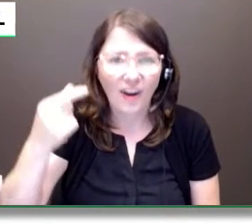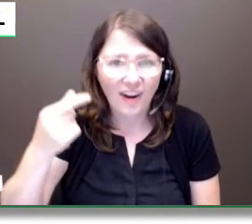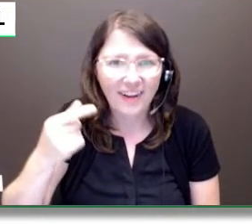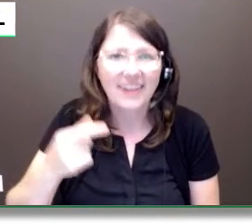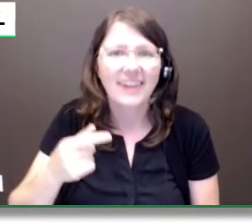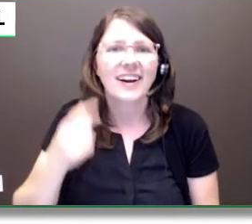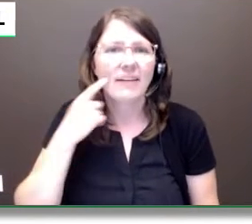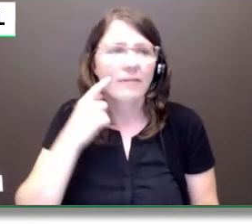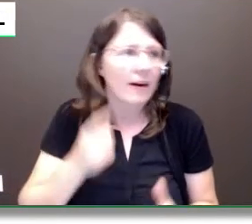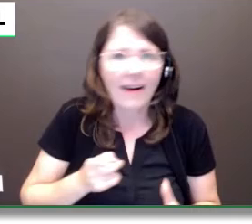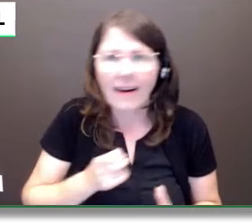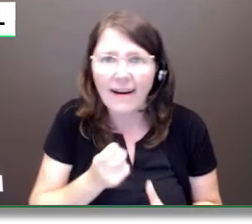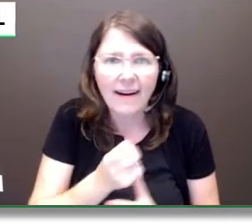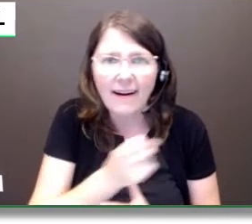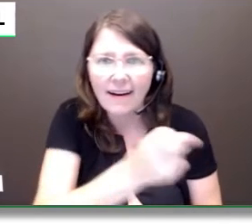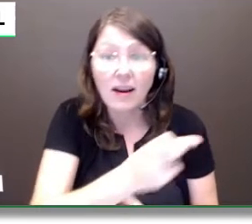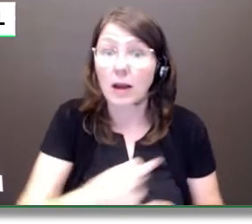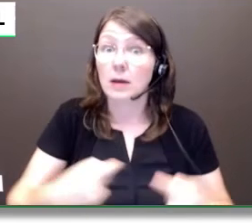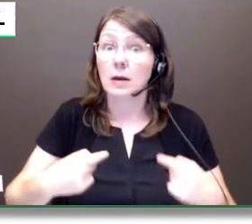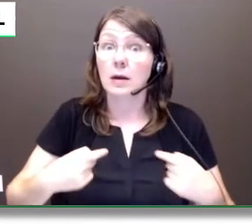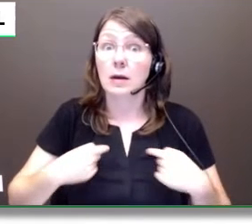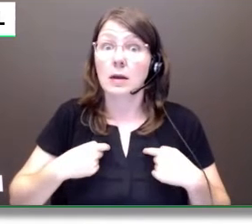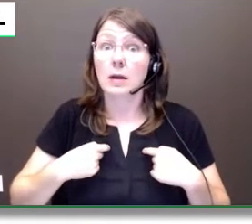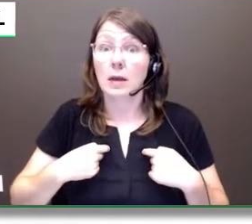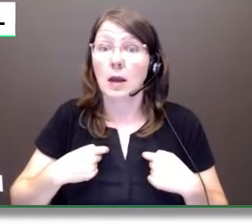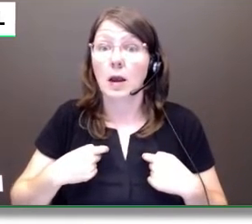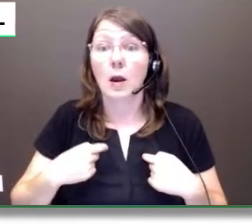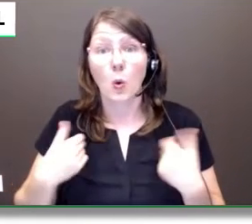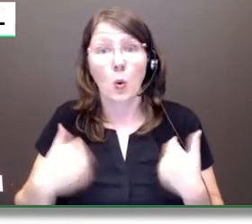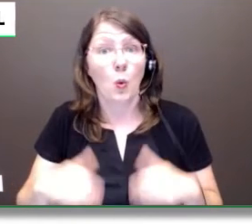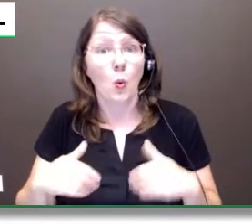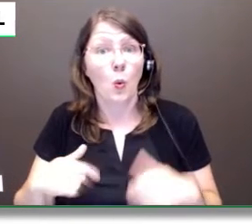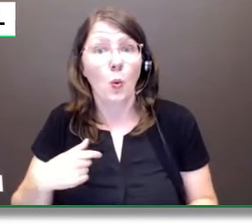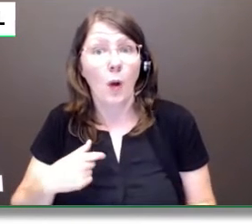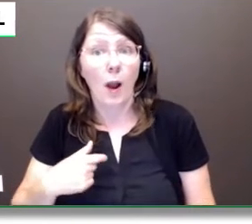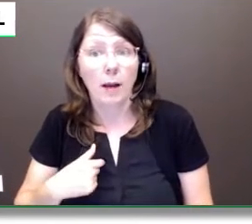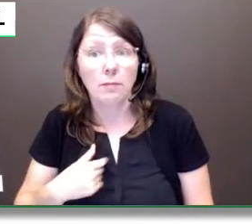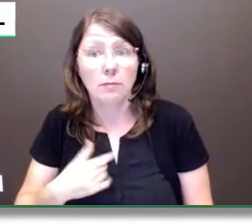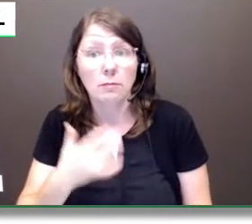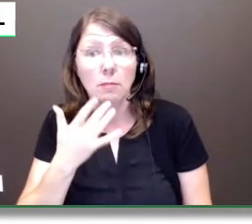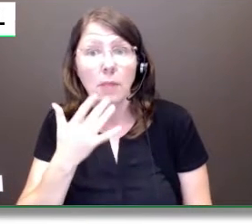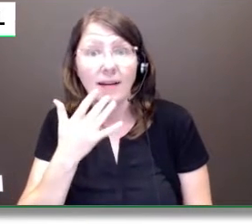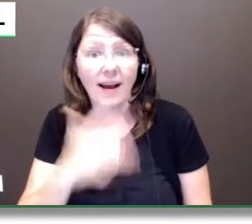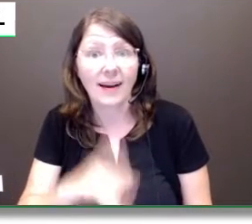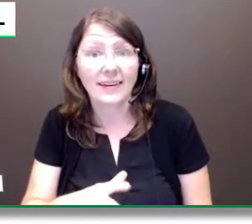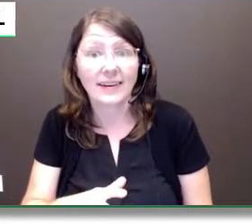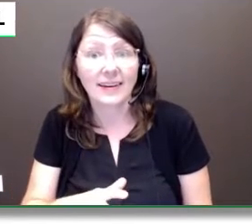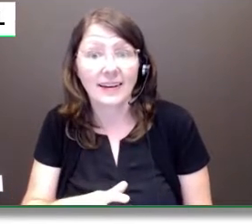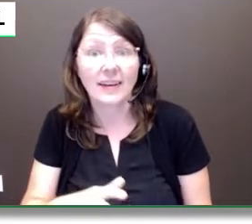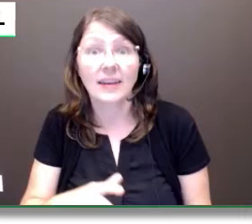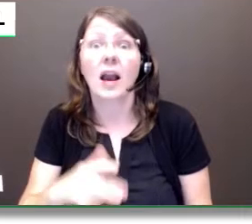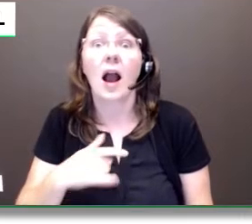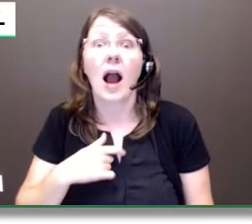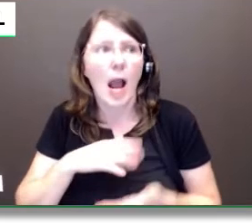lucky like I've learned uh the way of the parks already before I got blind and